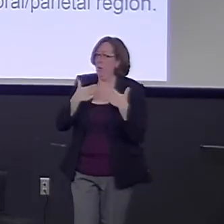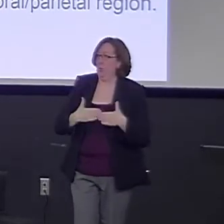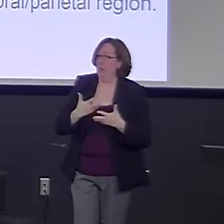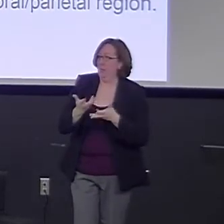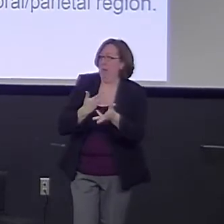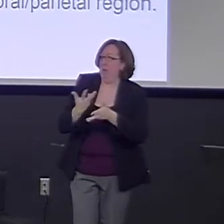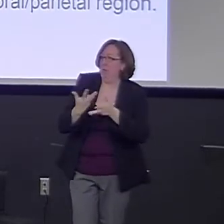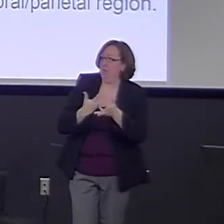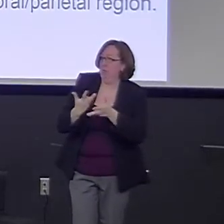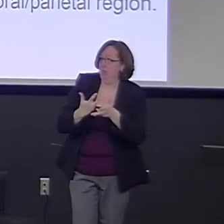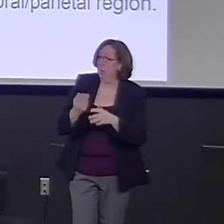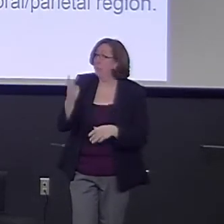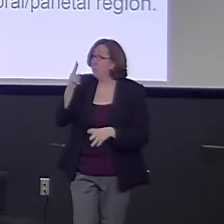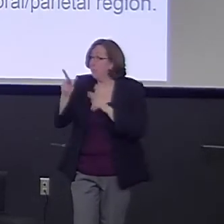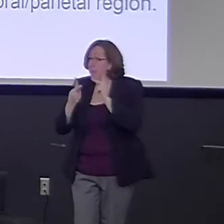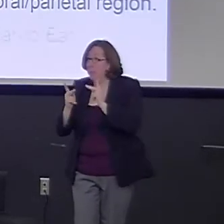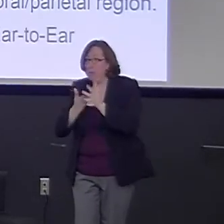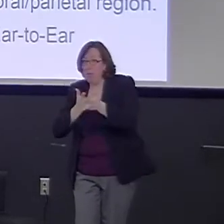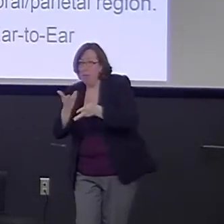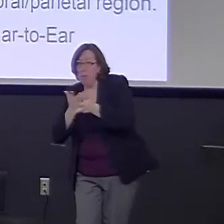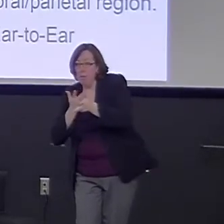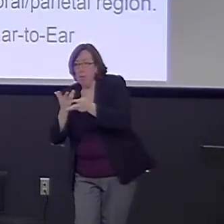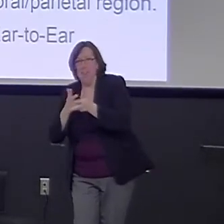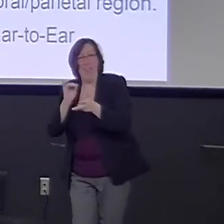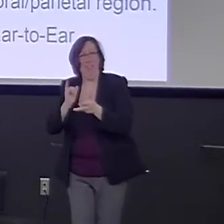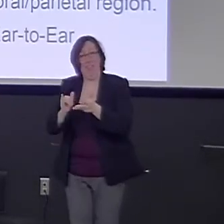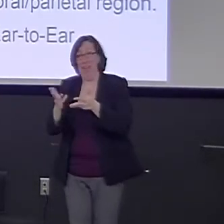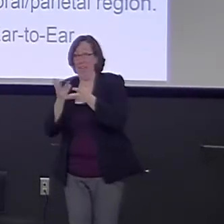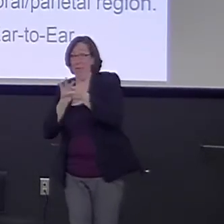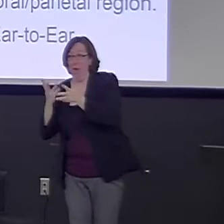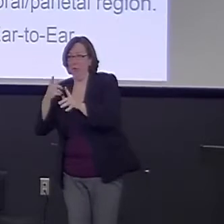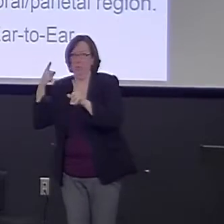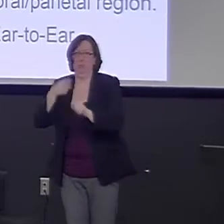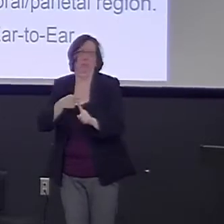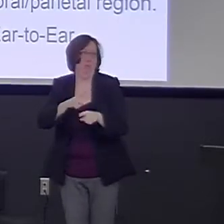and interactions associated with language, and it doesn't matter